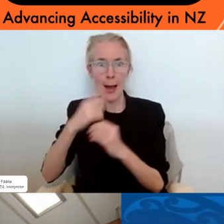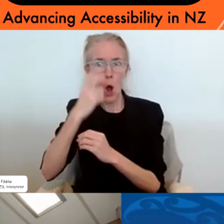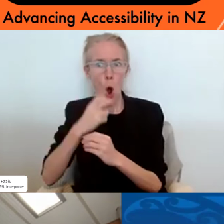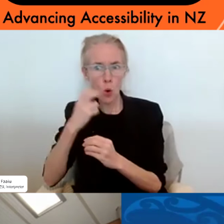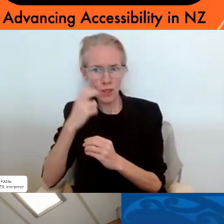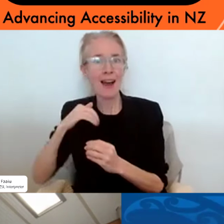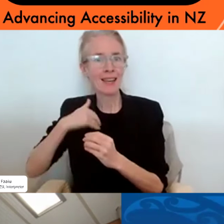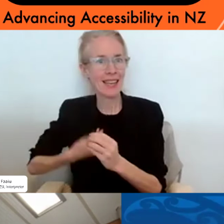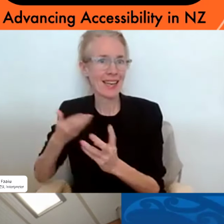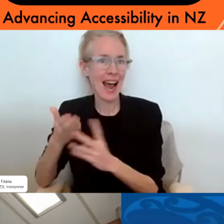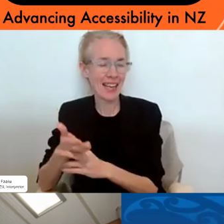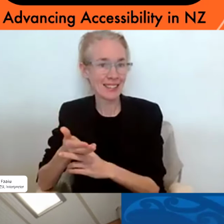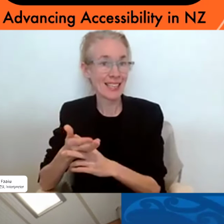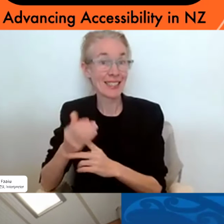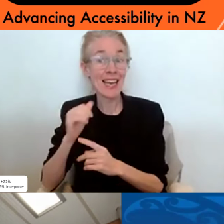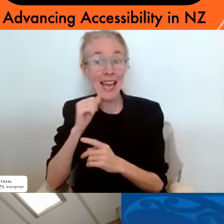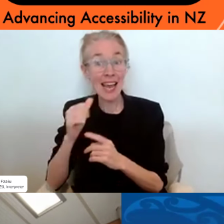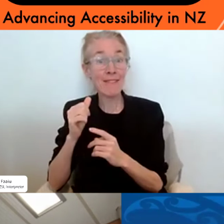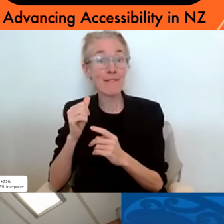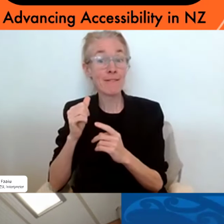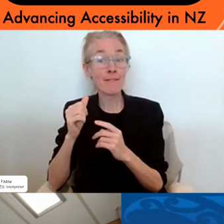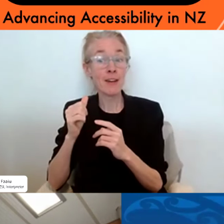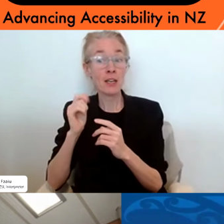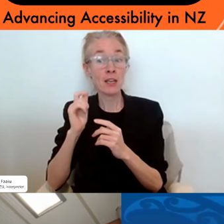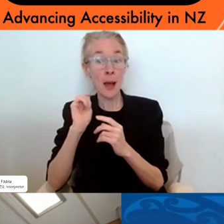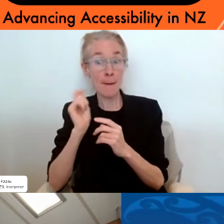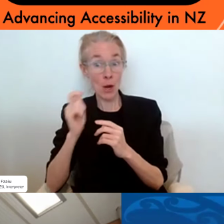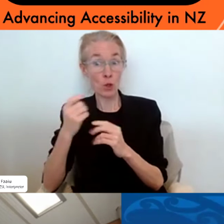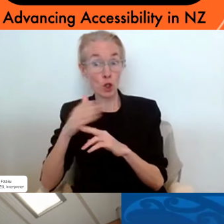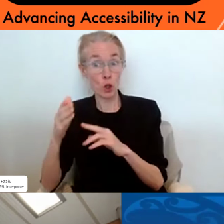difference. What are your thoughts there? I mean do you think we can